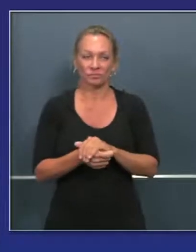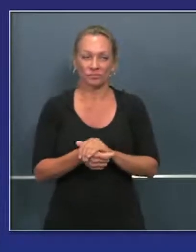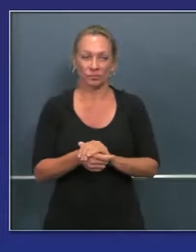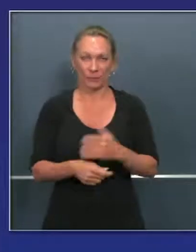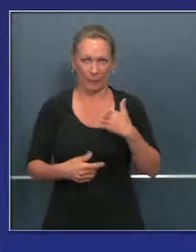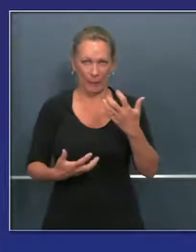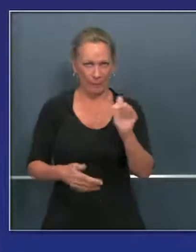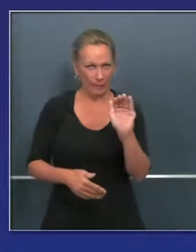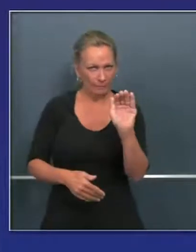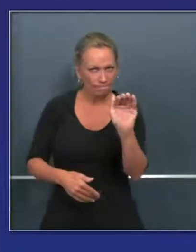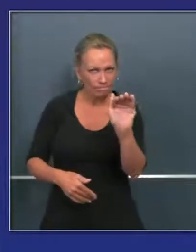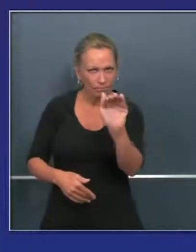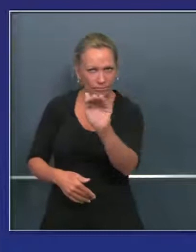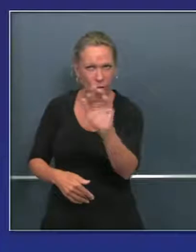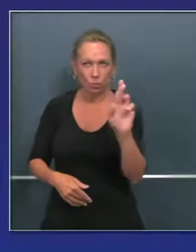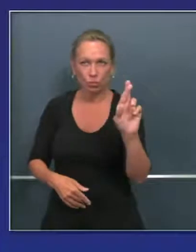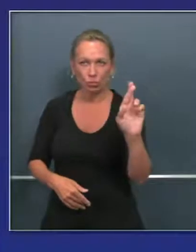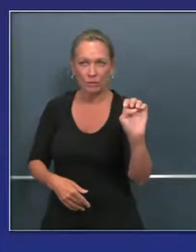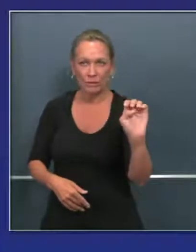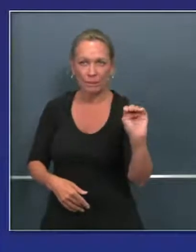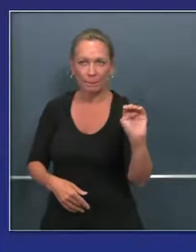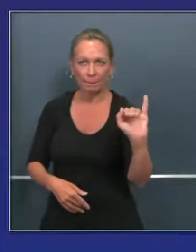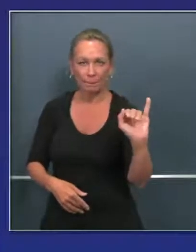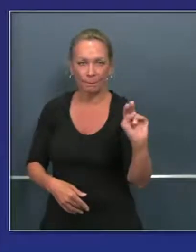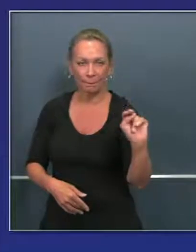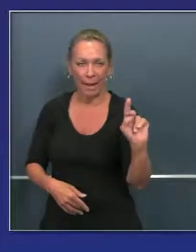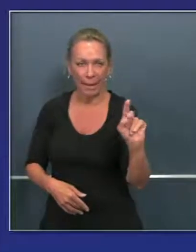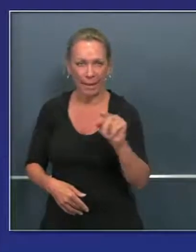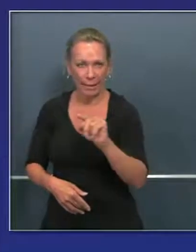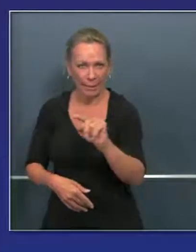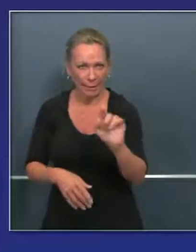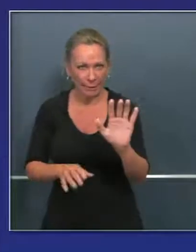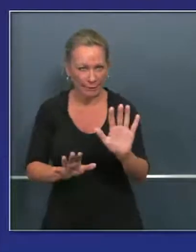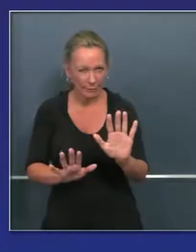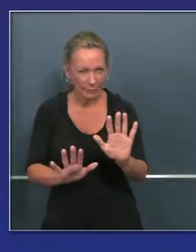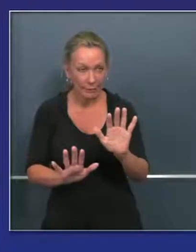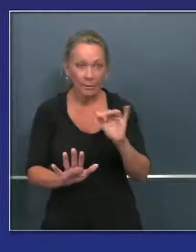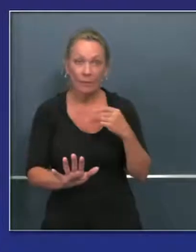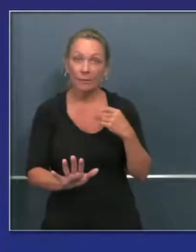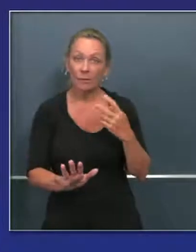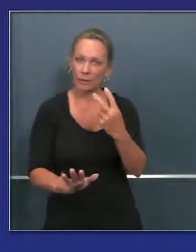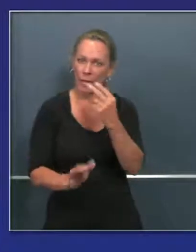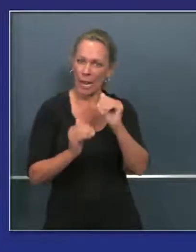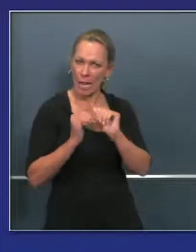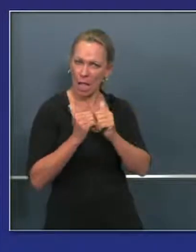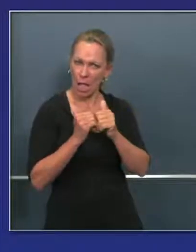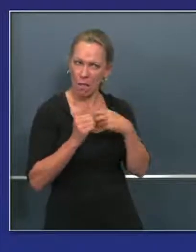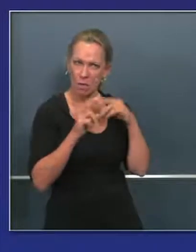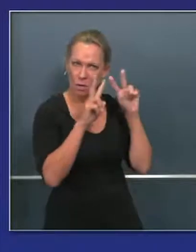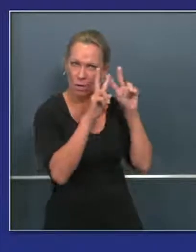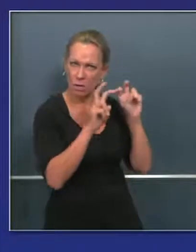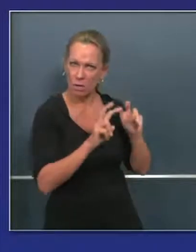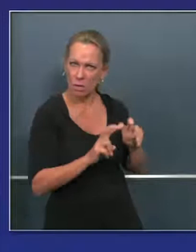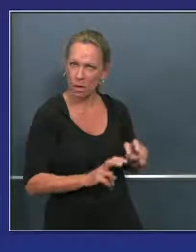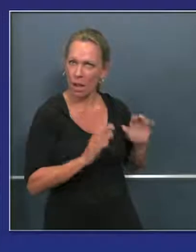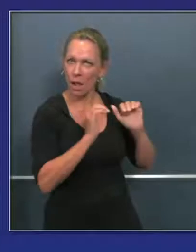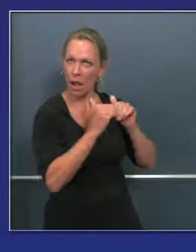at our support and work with various counties around ensuring that their epidemiology that is